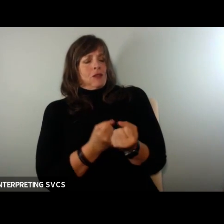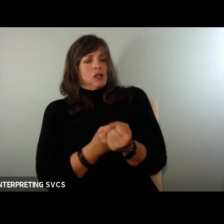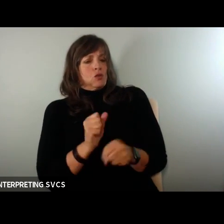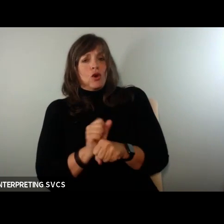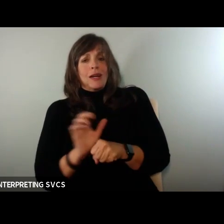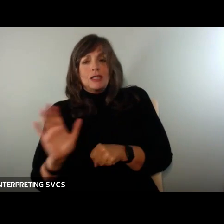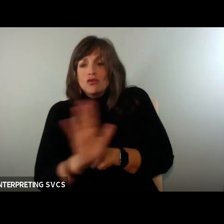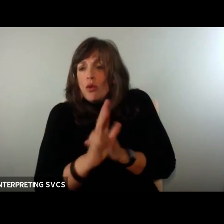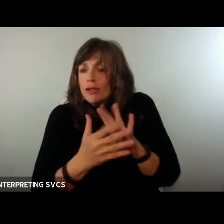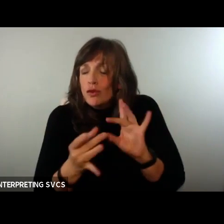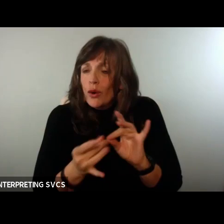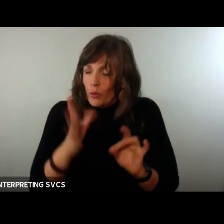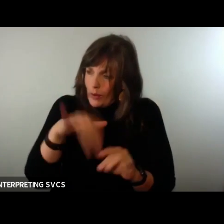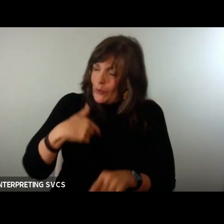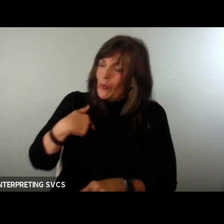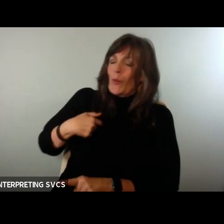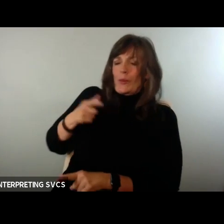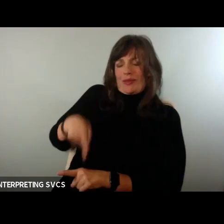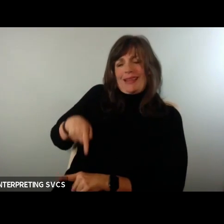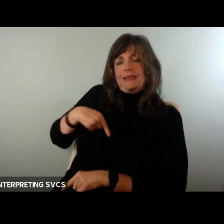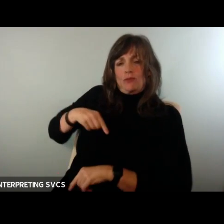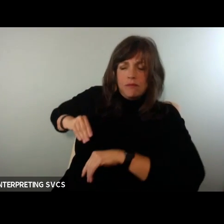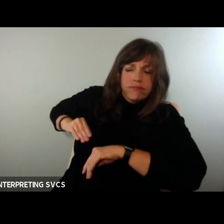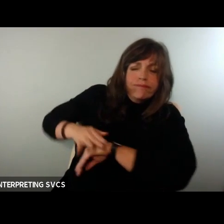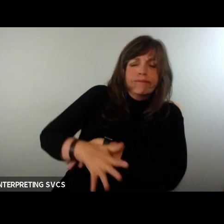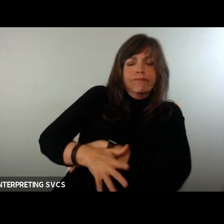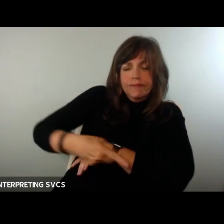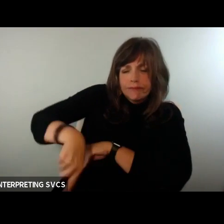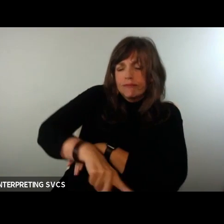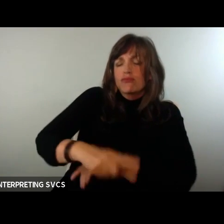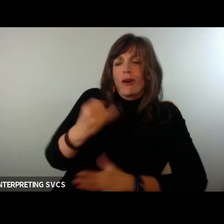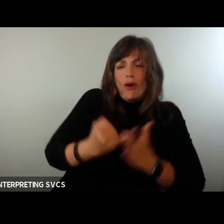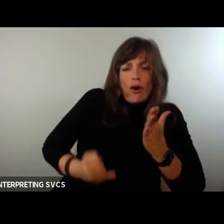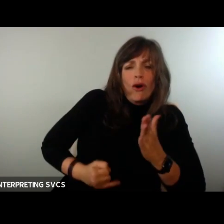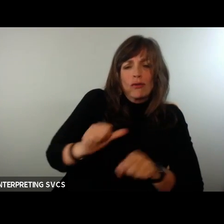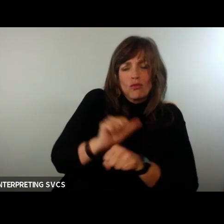will deeply affect individual artists. Please share your stories with me.